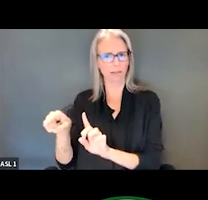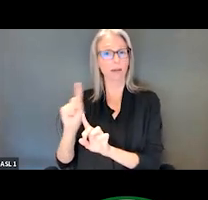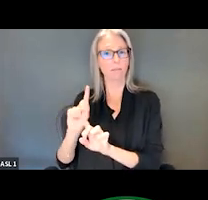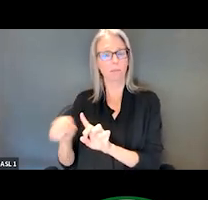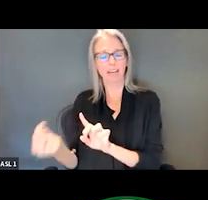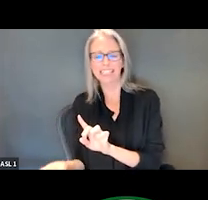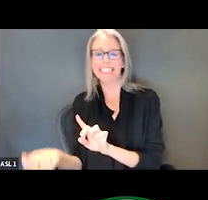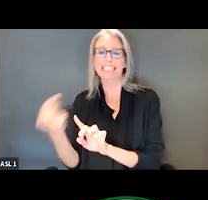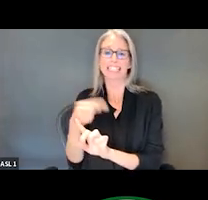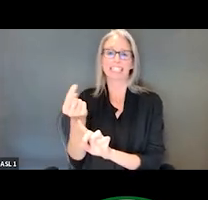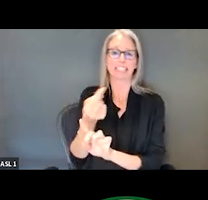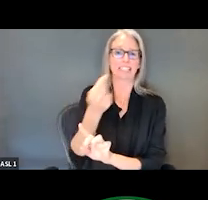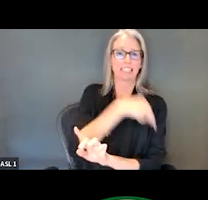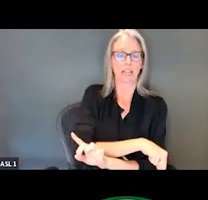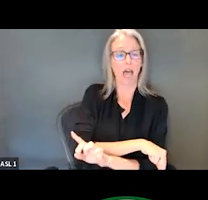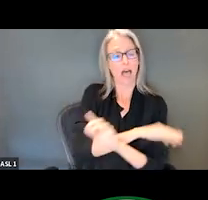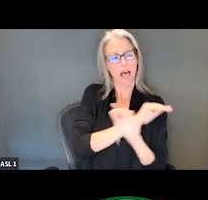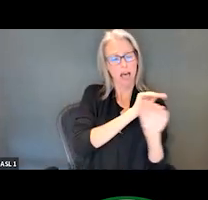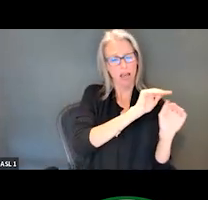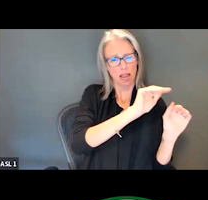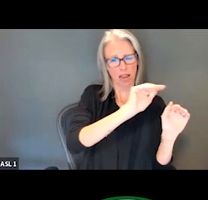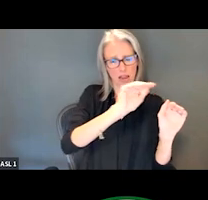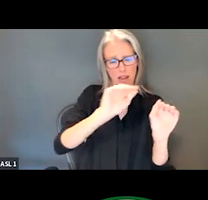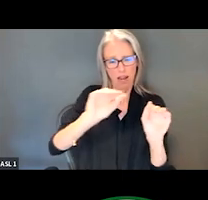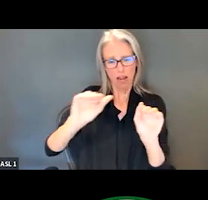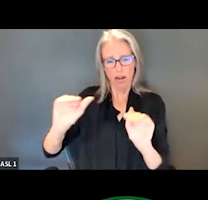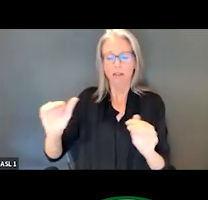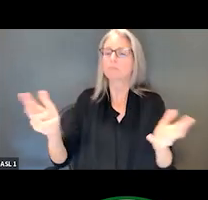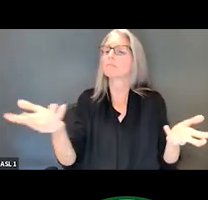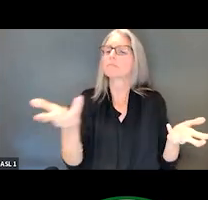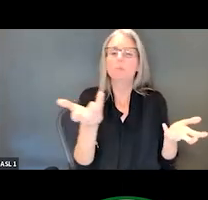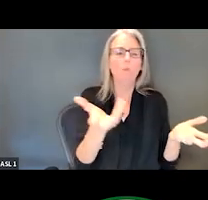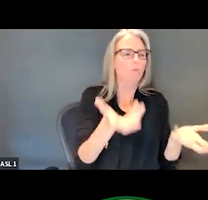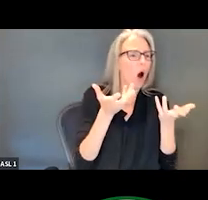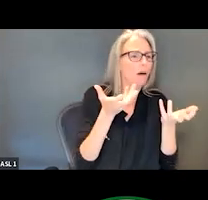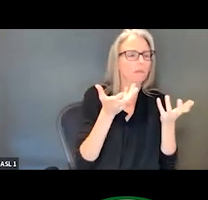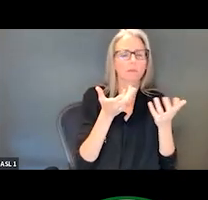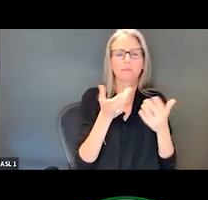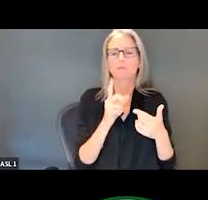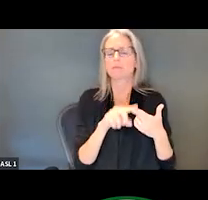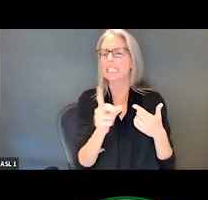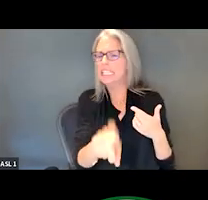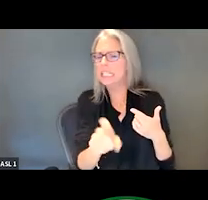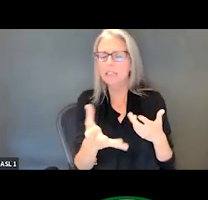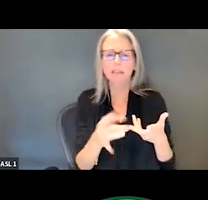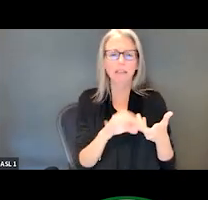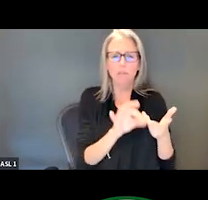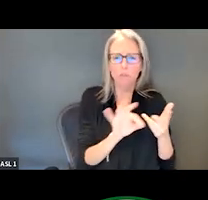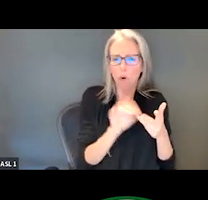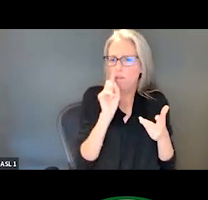And I think even for existing parks and locations, you know, we have to say, okay, well, maybe we didn't do it really well in the past.